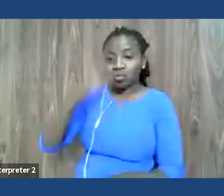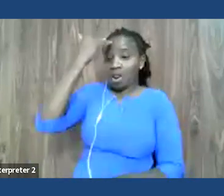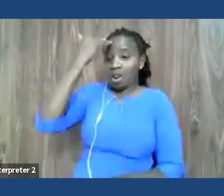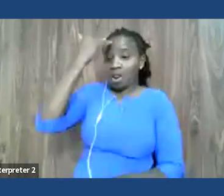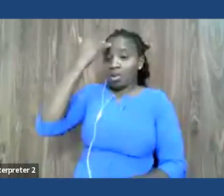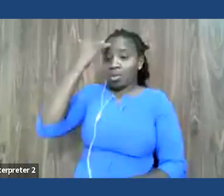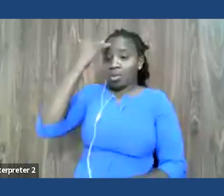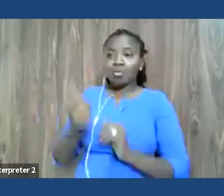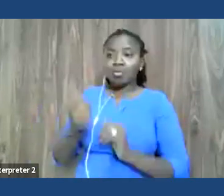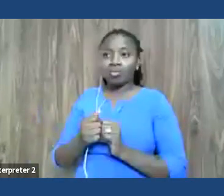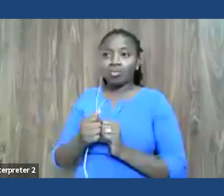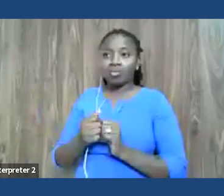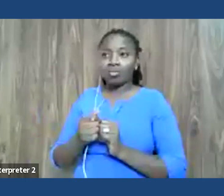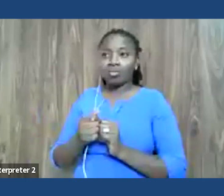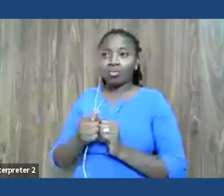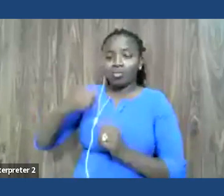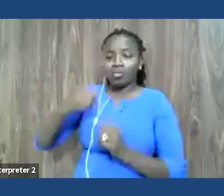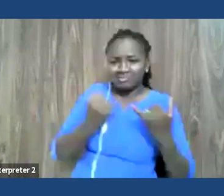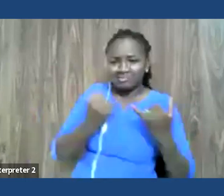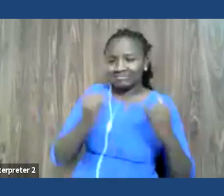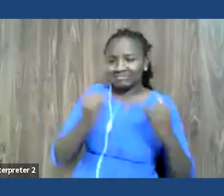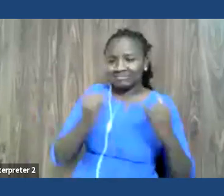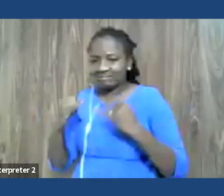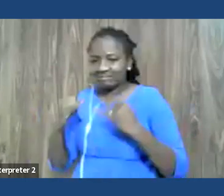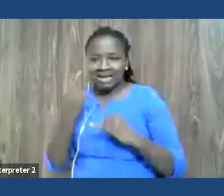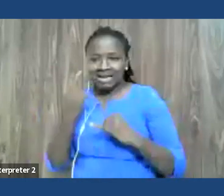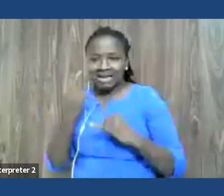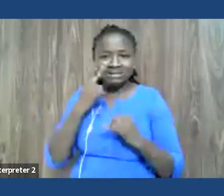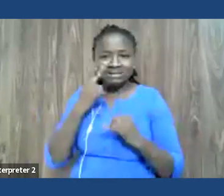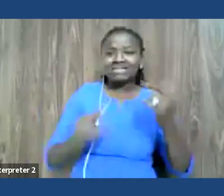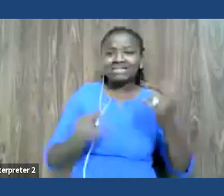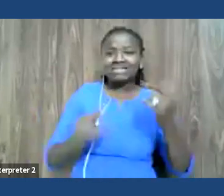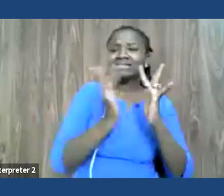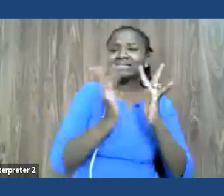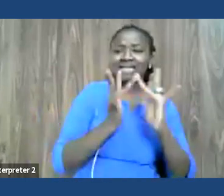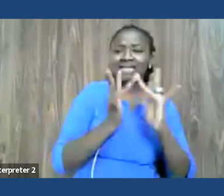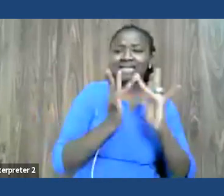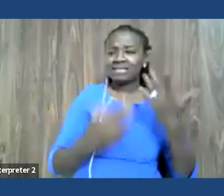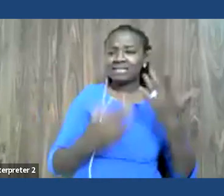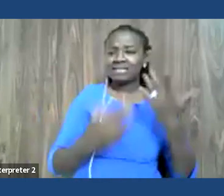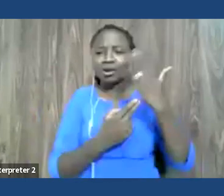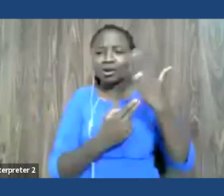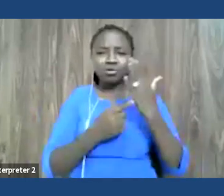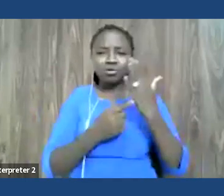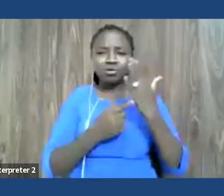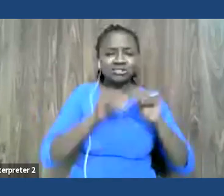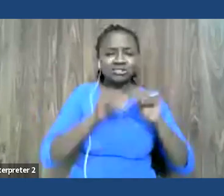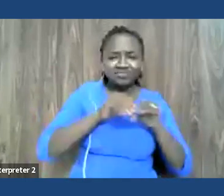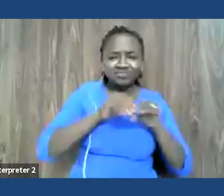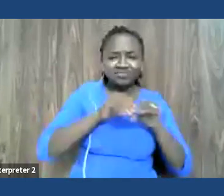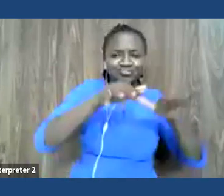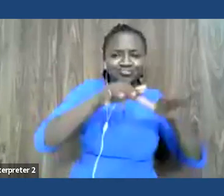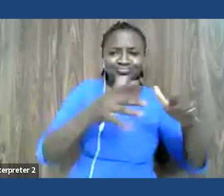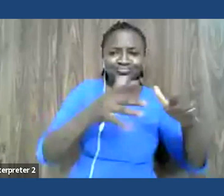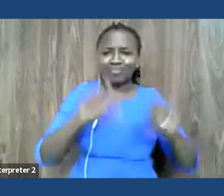were looking at the market. We knew that the technology is going from what we call system focused, the big box,